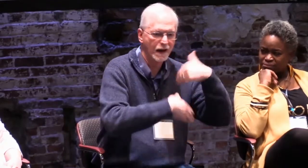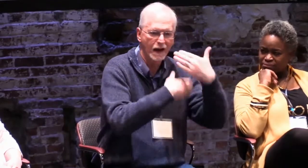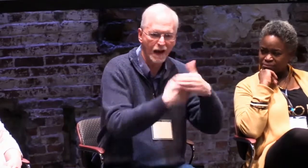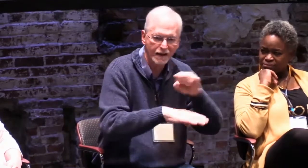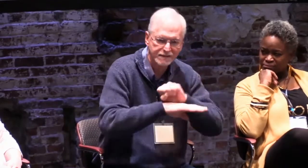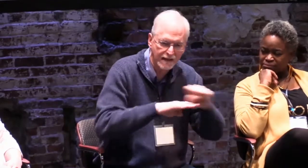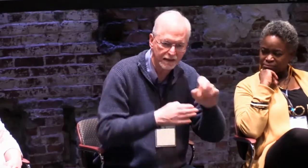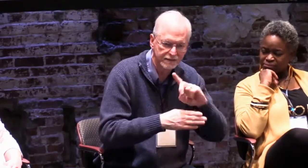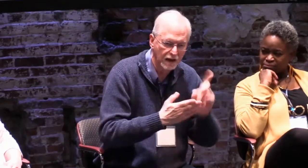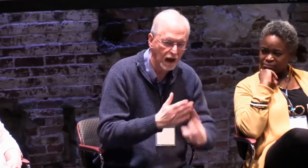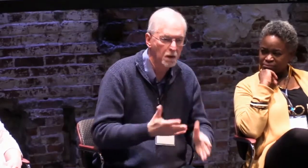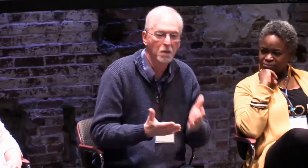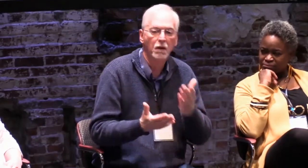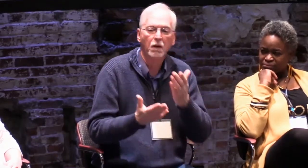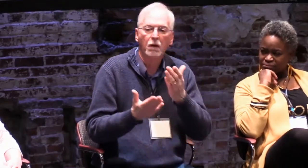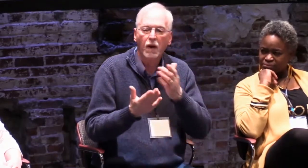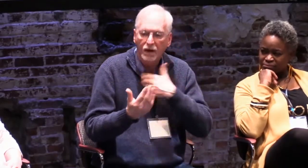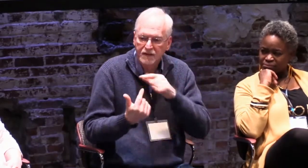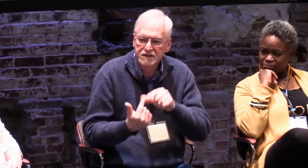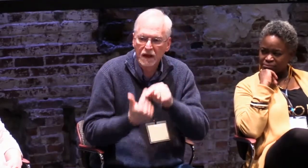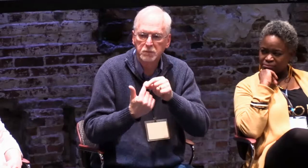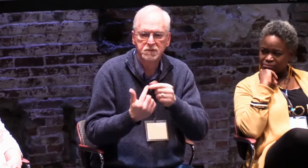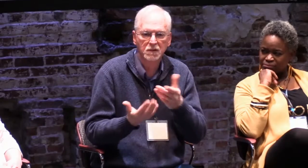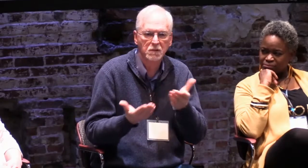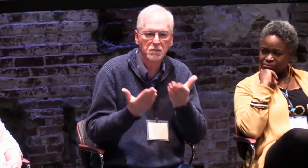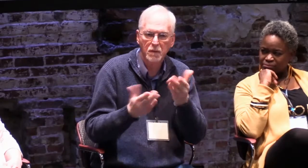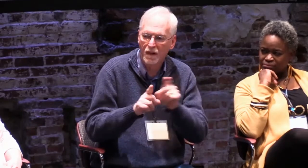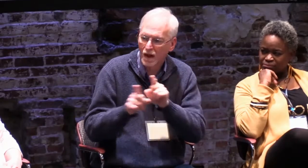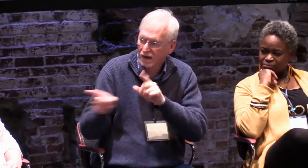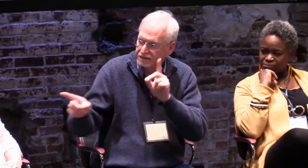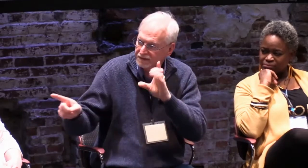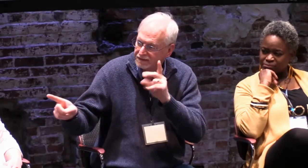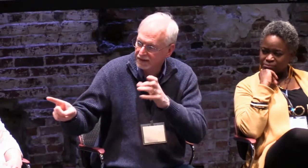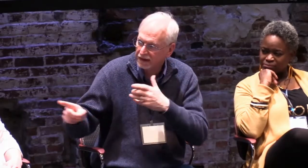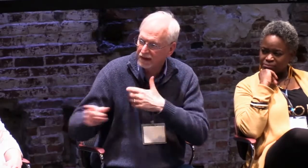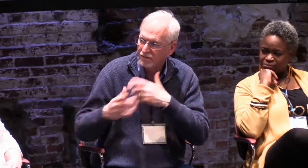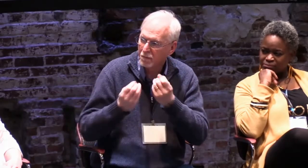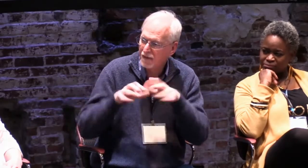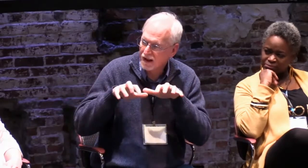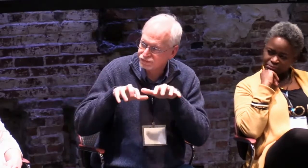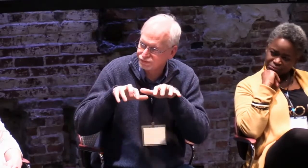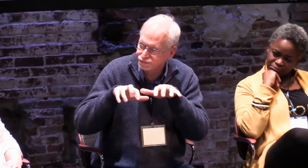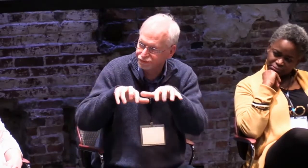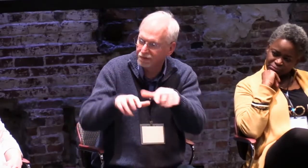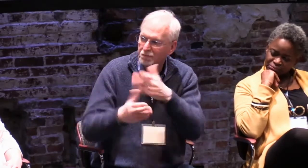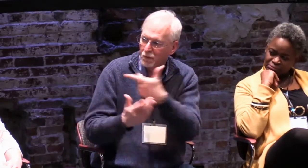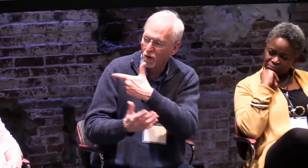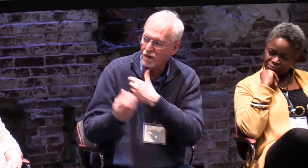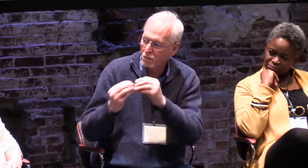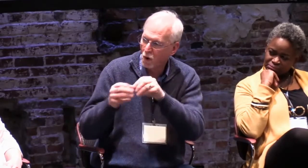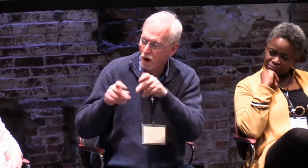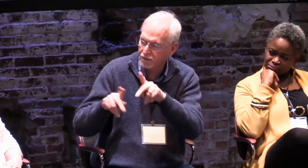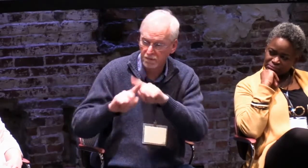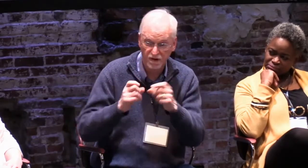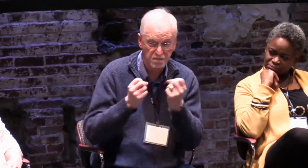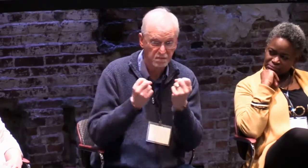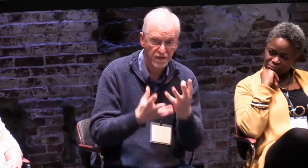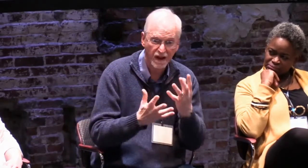where am I gonna get my lighting support? I mean there are some exceptions, like D.C., you have an infrastructure there where